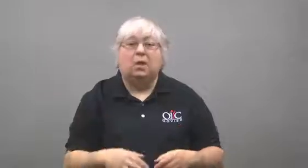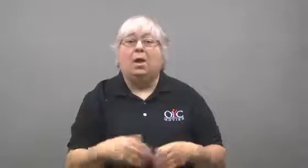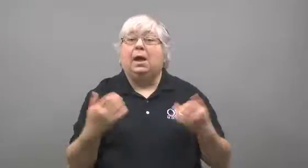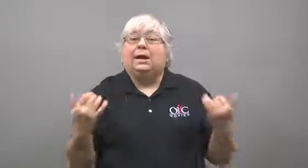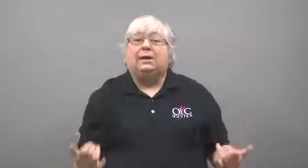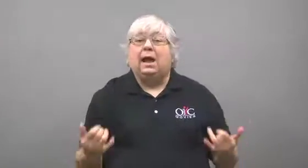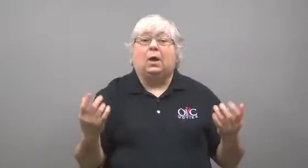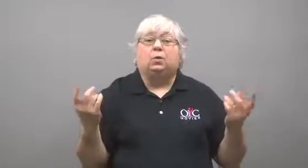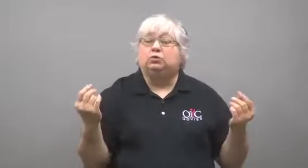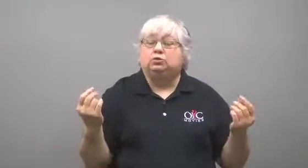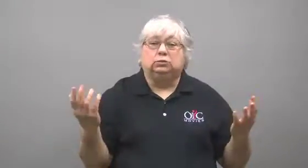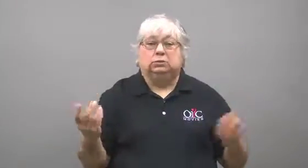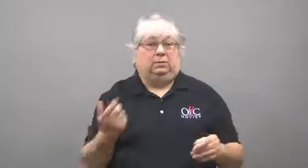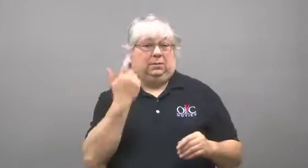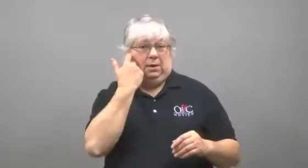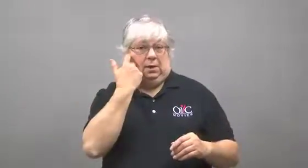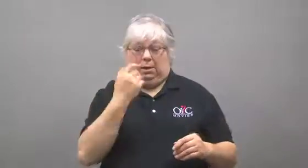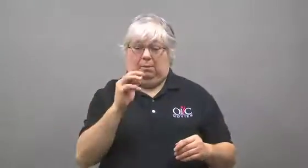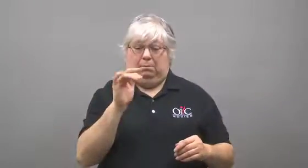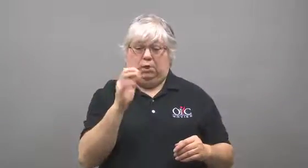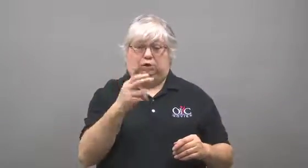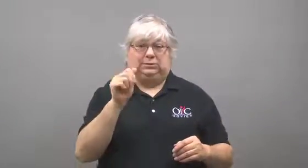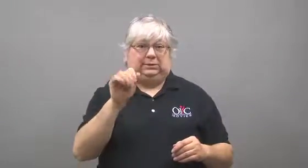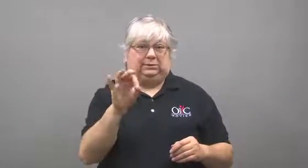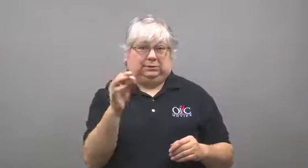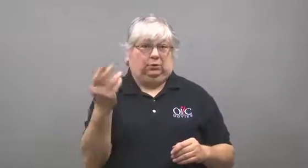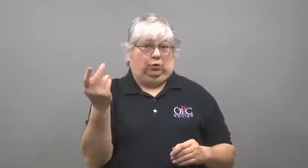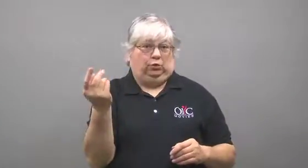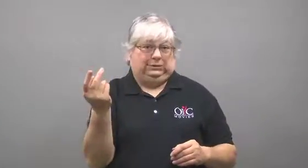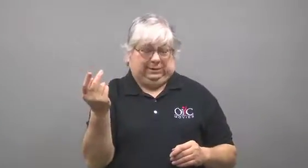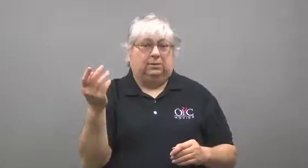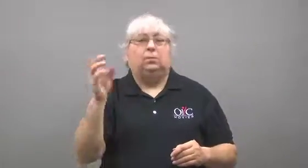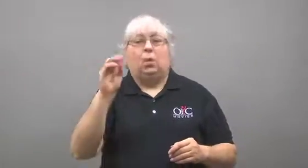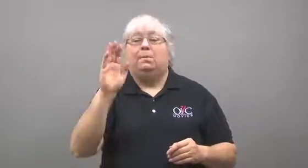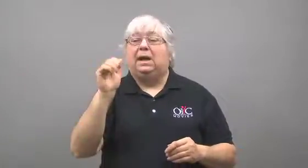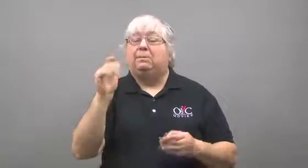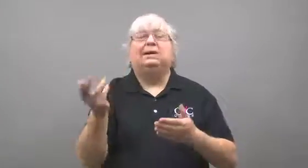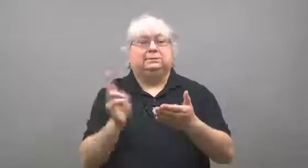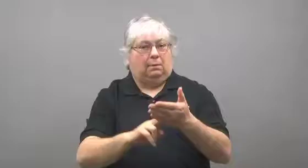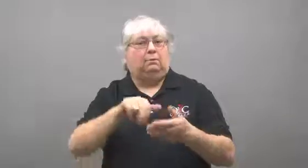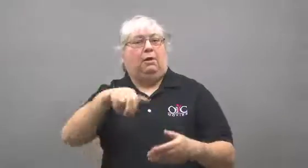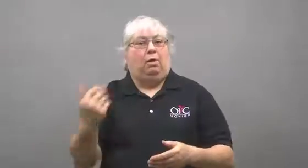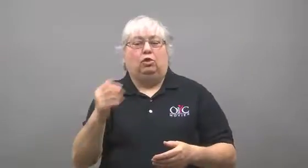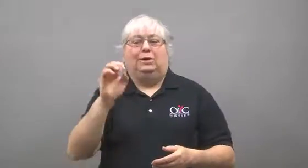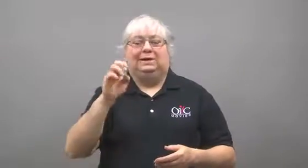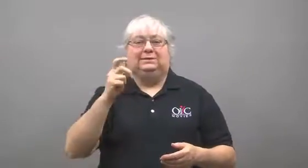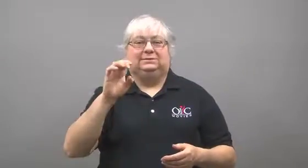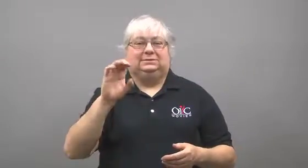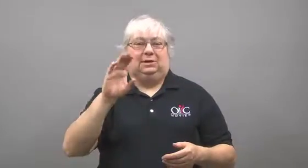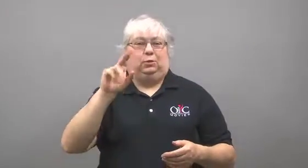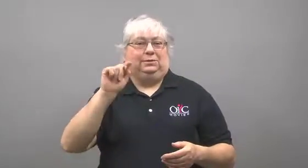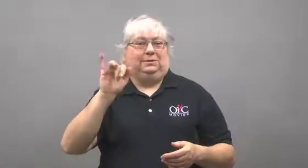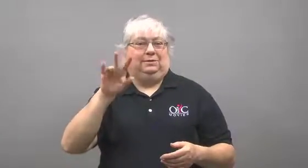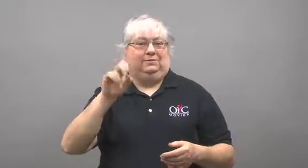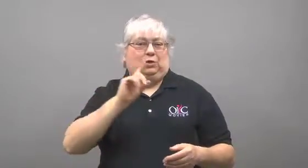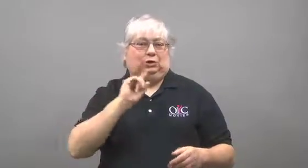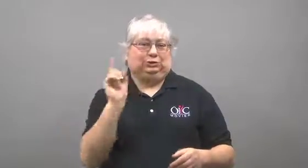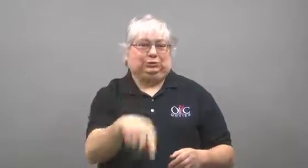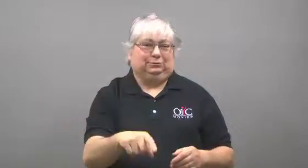Obama signed another executive order on Thursday, March 19.